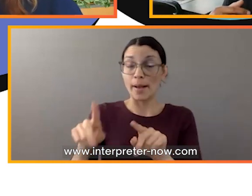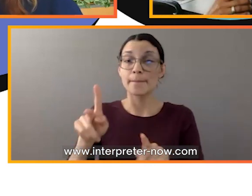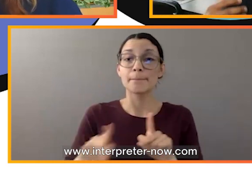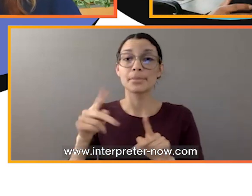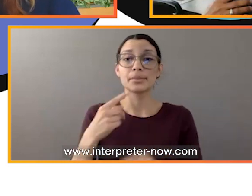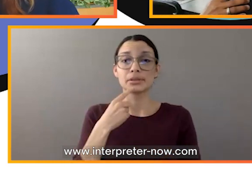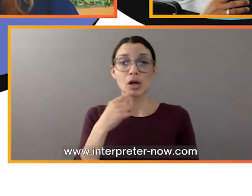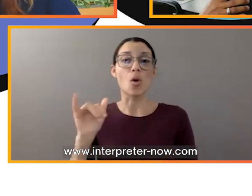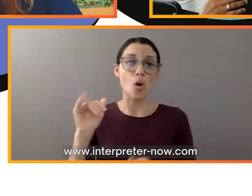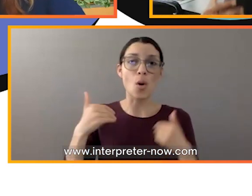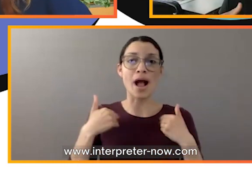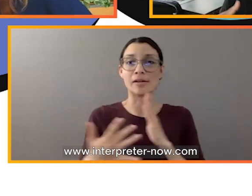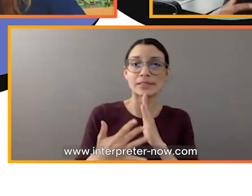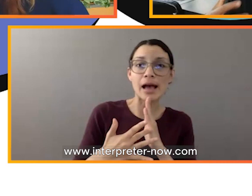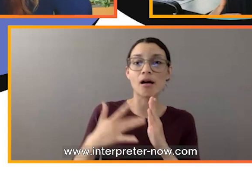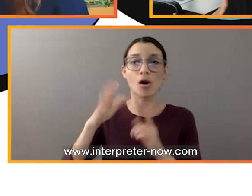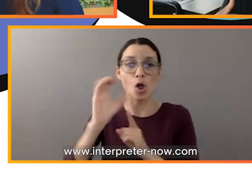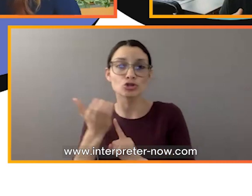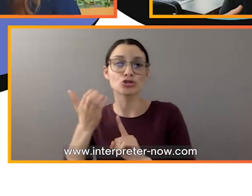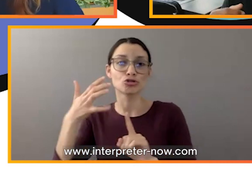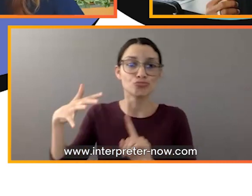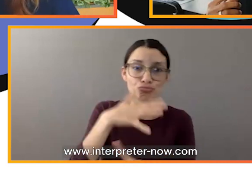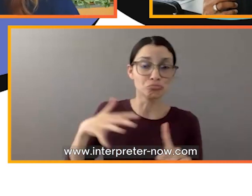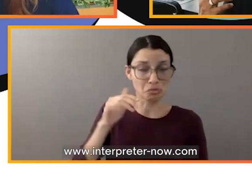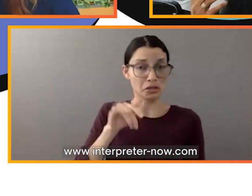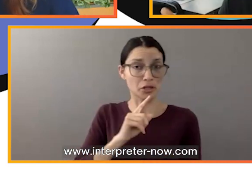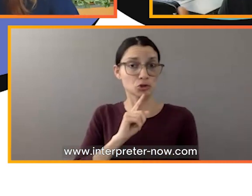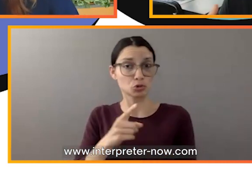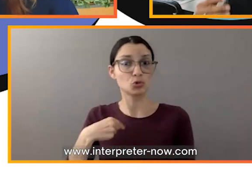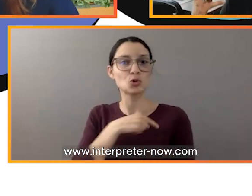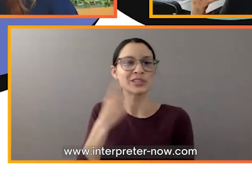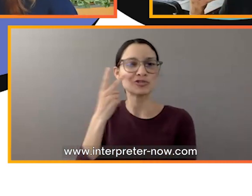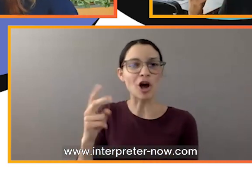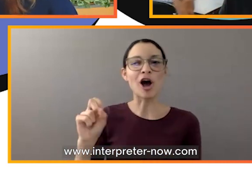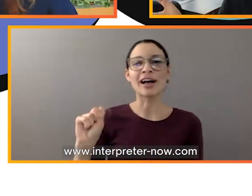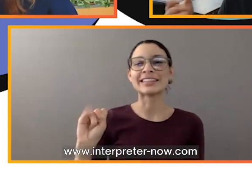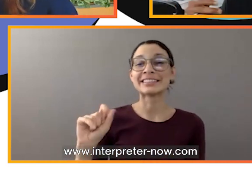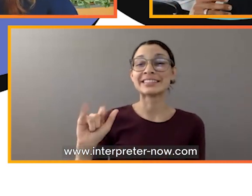Because we saw the Silicon Valley transplant happening from The Silicon Valley to other